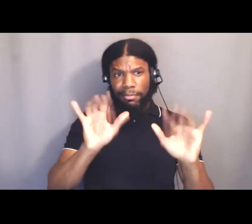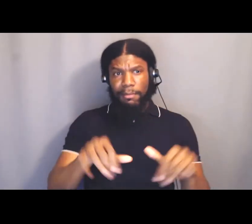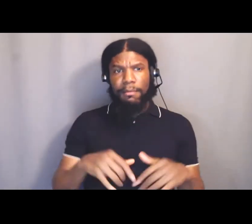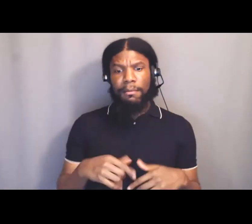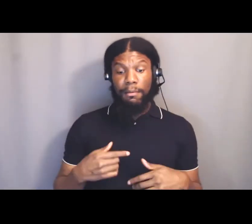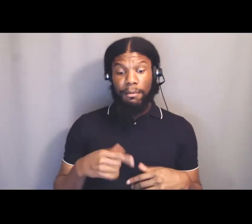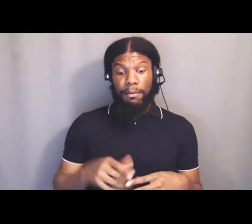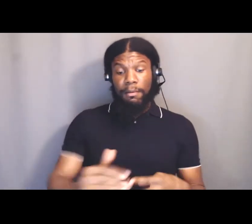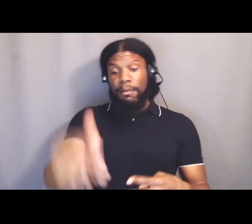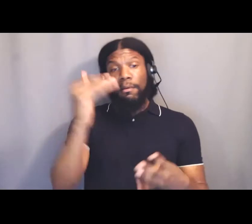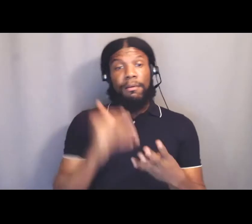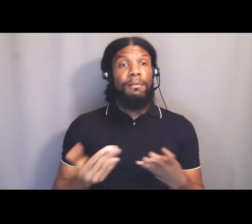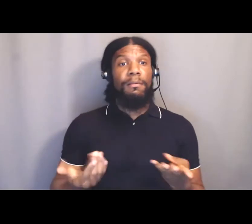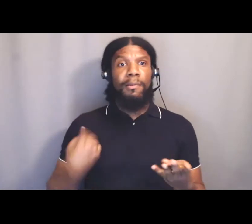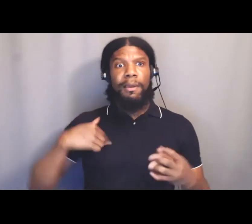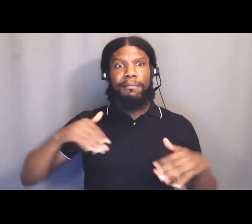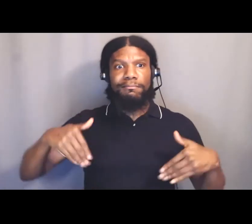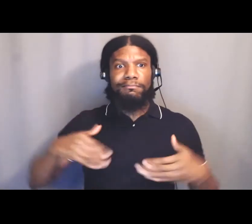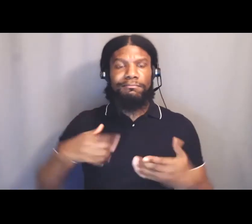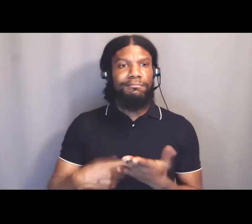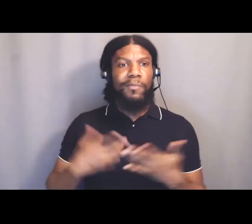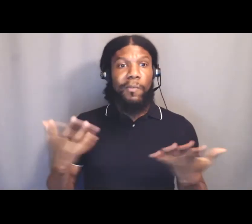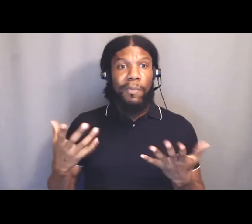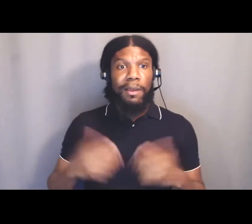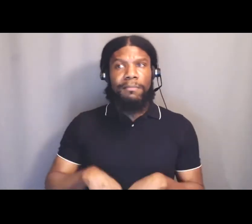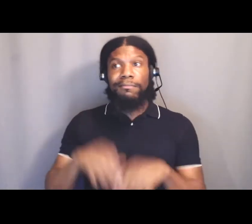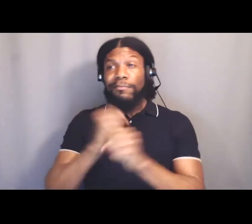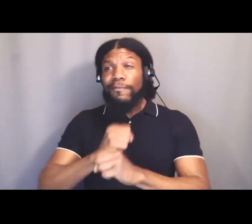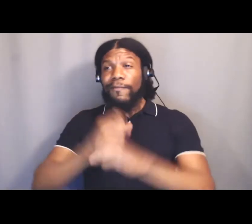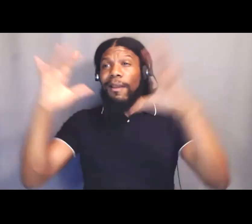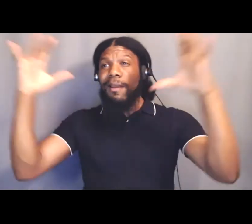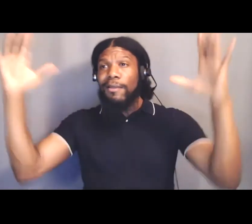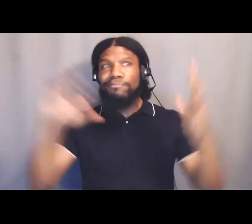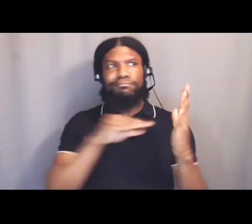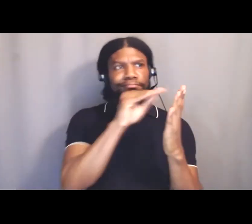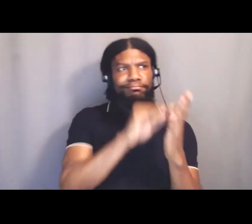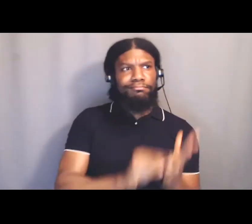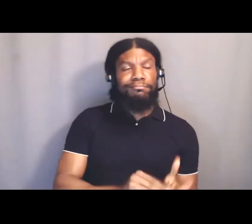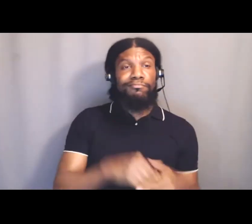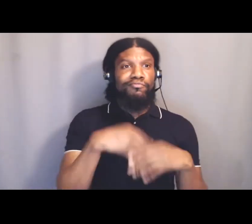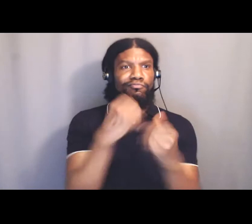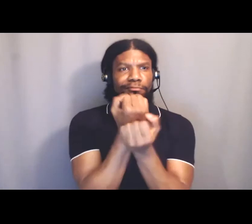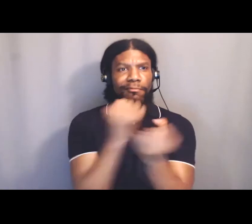despite our visions, despite our freedom dreaming, we still live in a world that someone else,